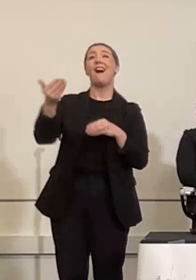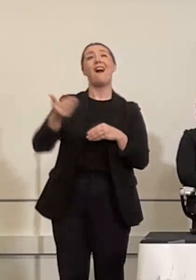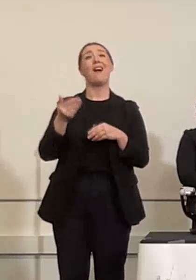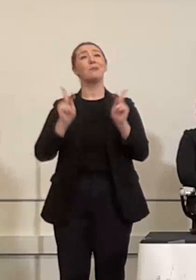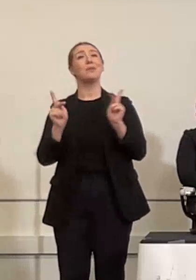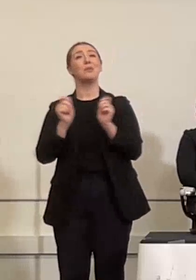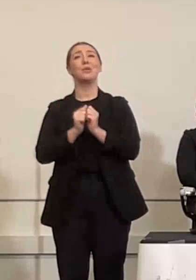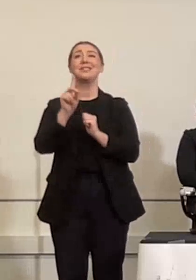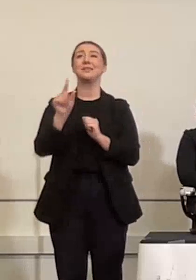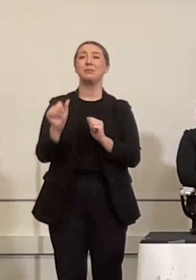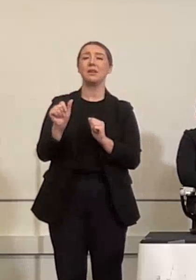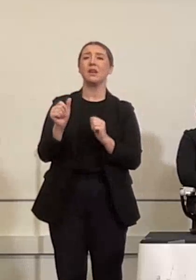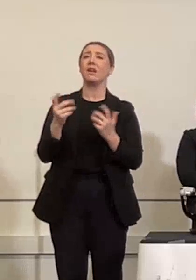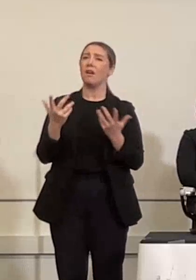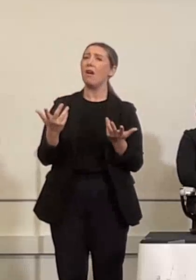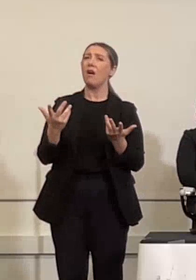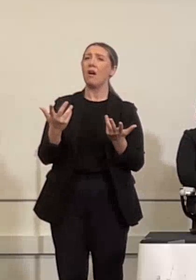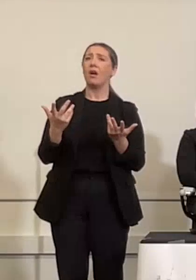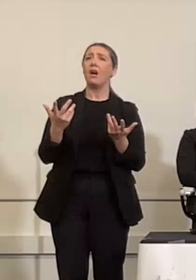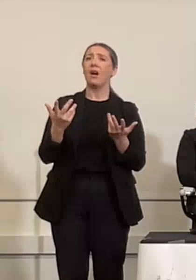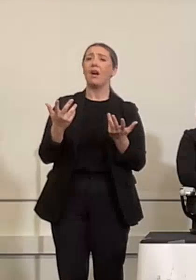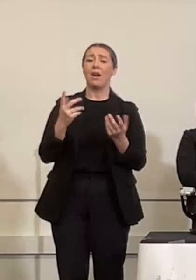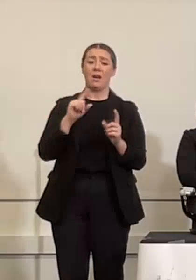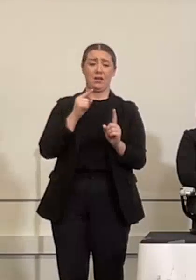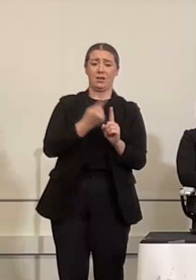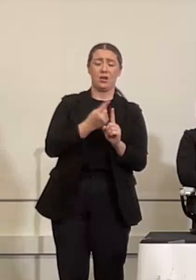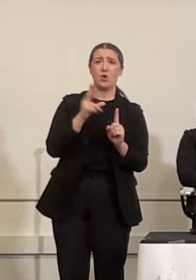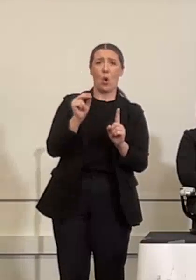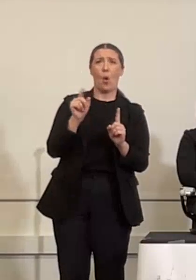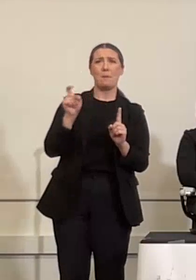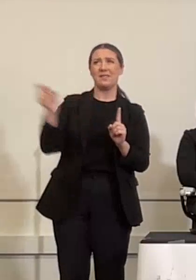you need your Co workers to to become really good allies and